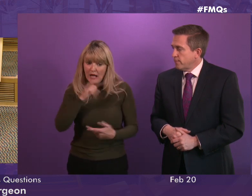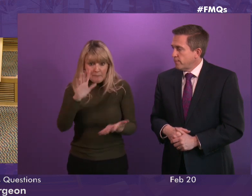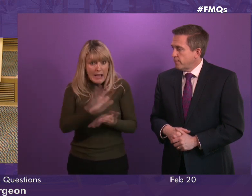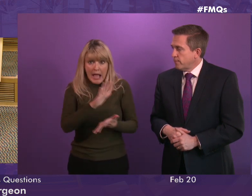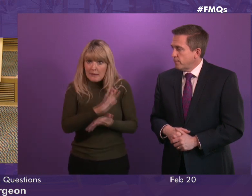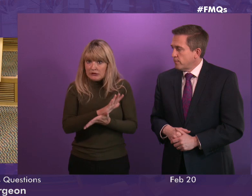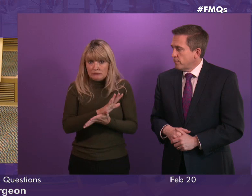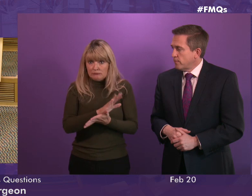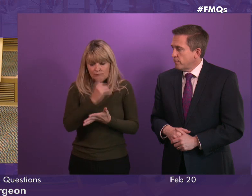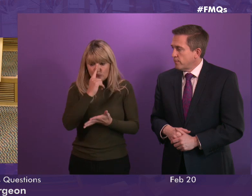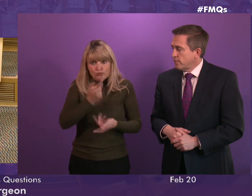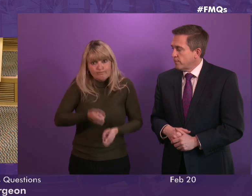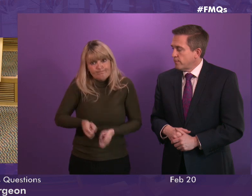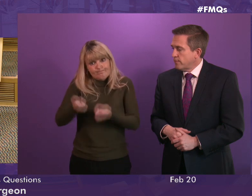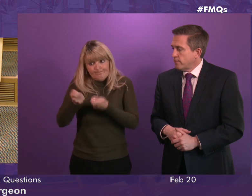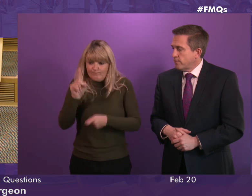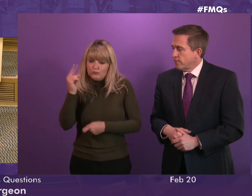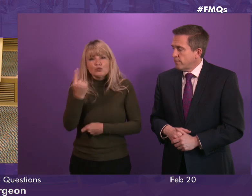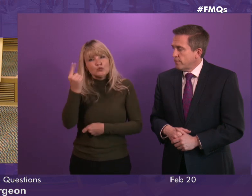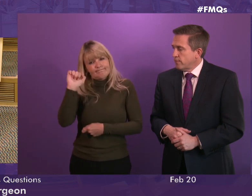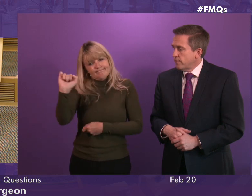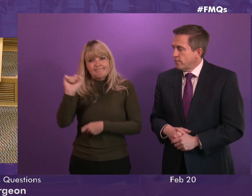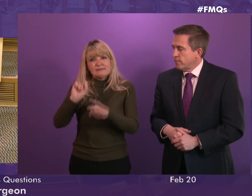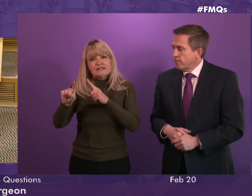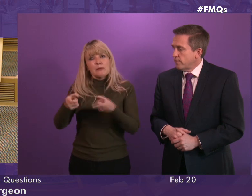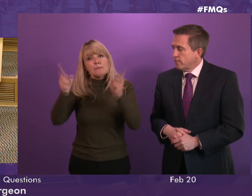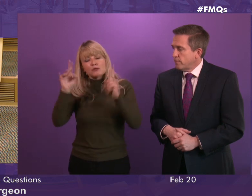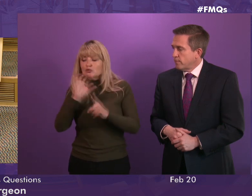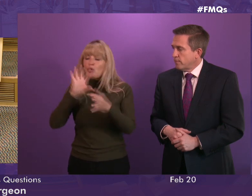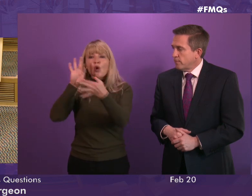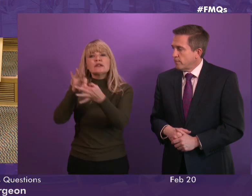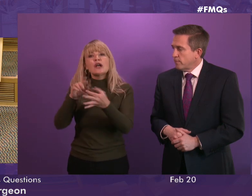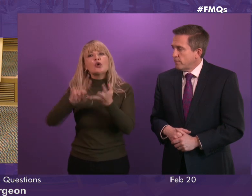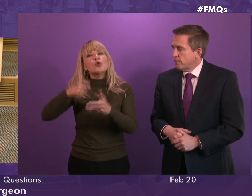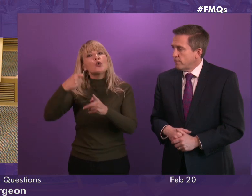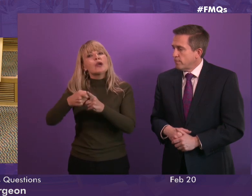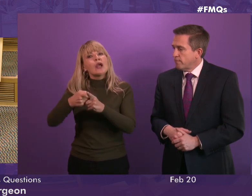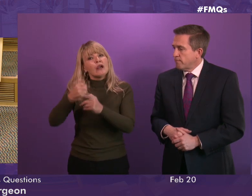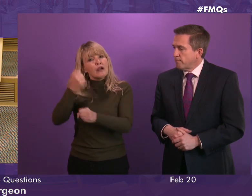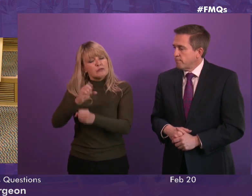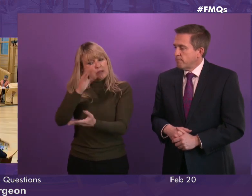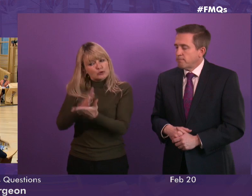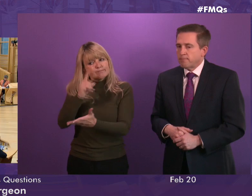the relevant minister to contact the UK Government to seek the assurances that Emma Harper is looking for.